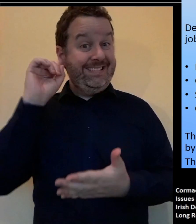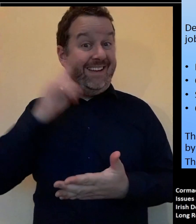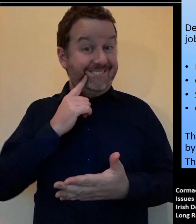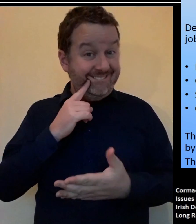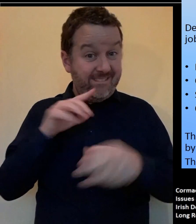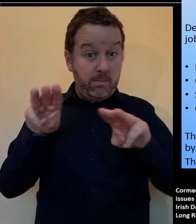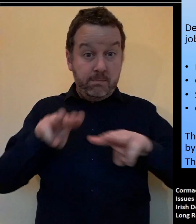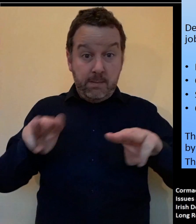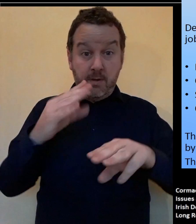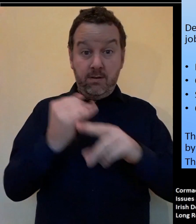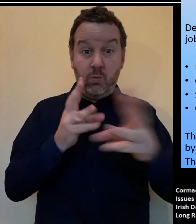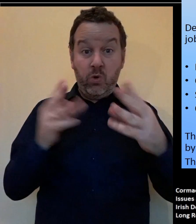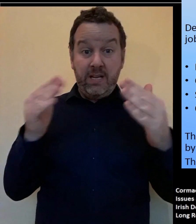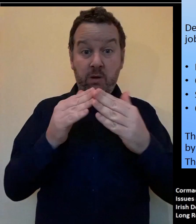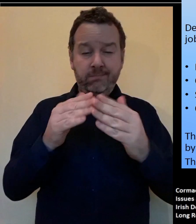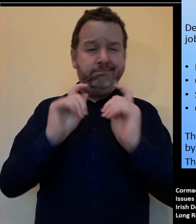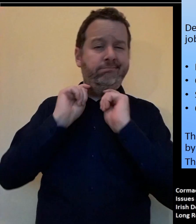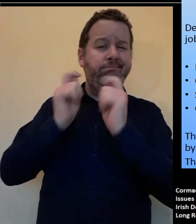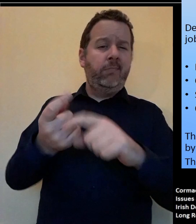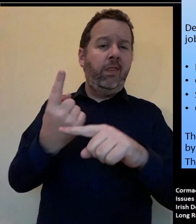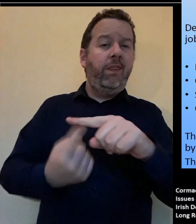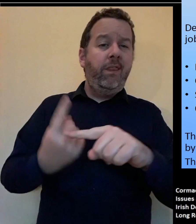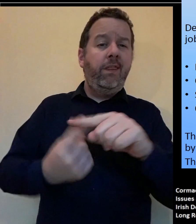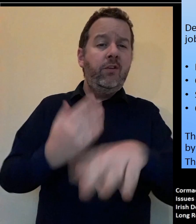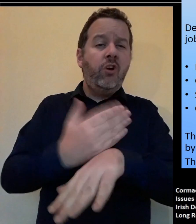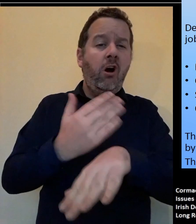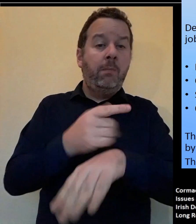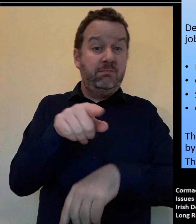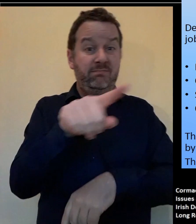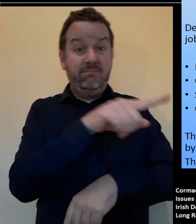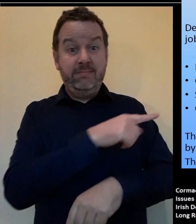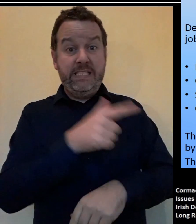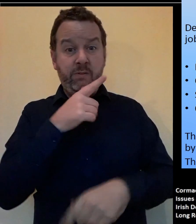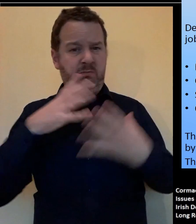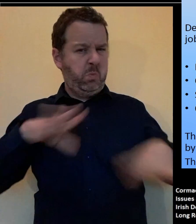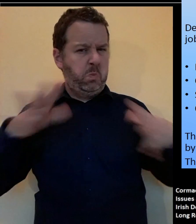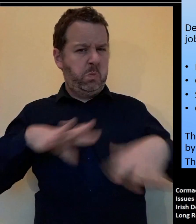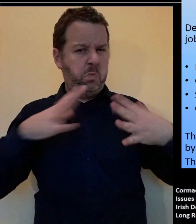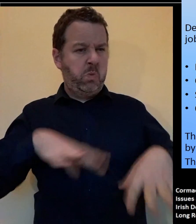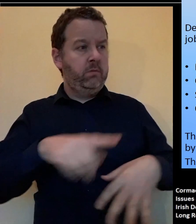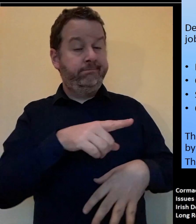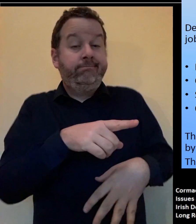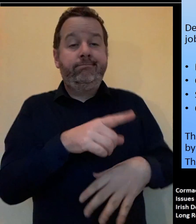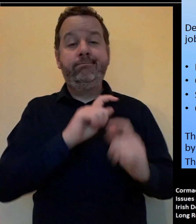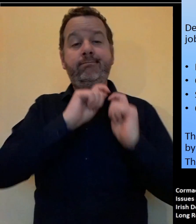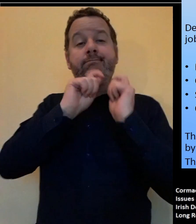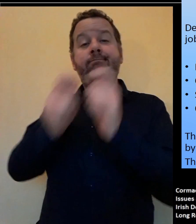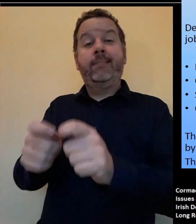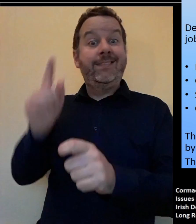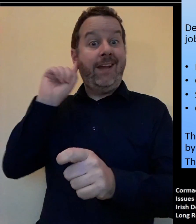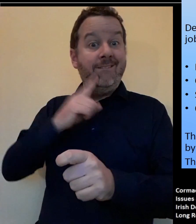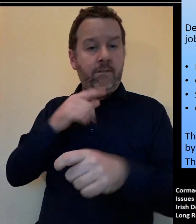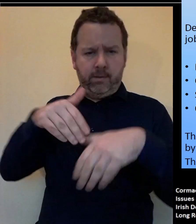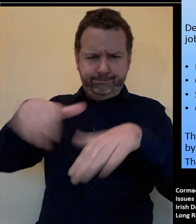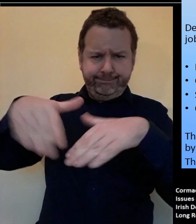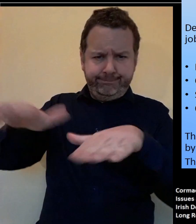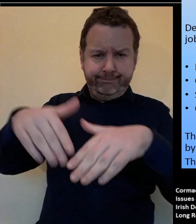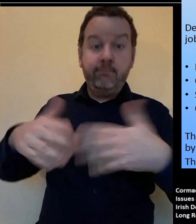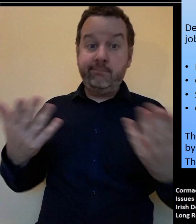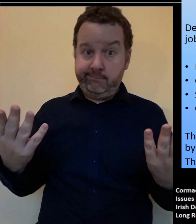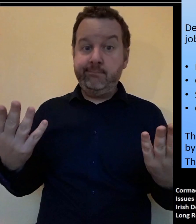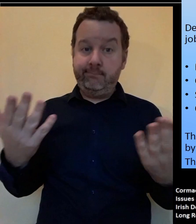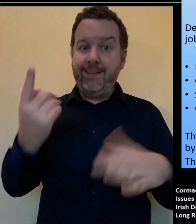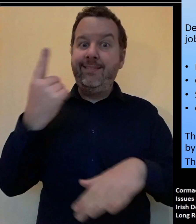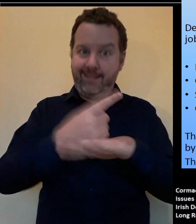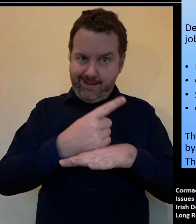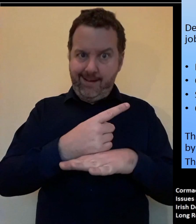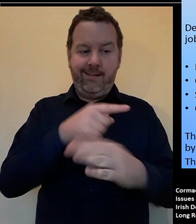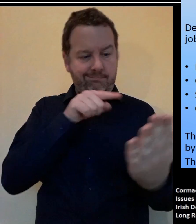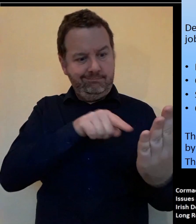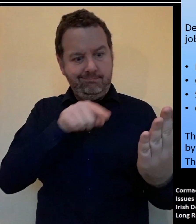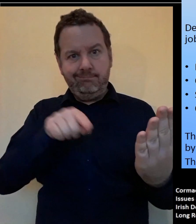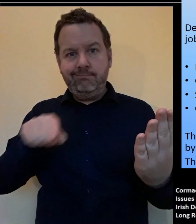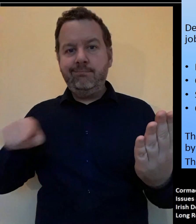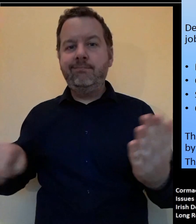Cases of deaf paupers being given menial work that others would not do, can also be found.